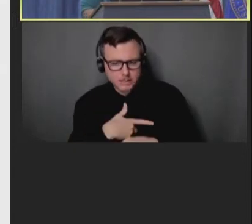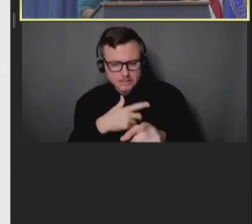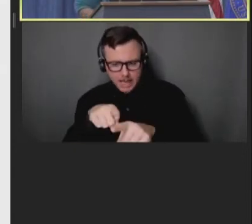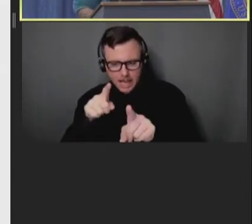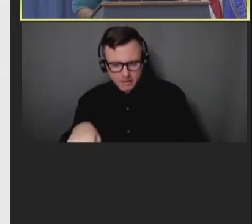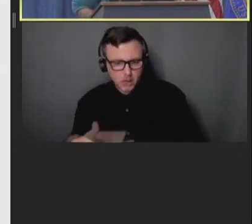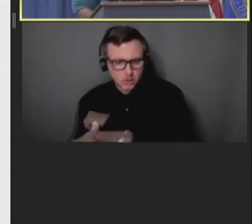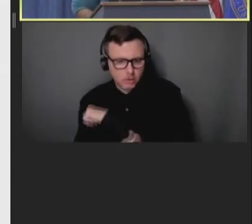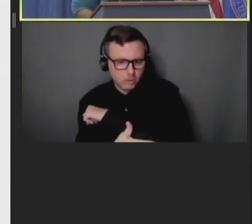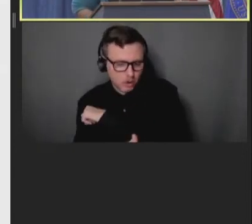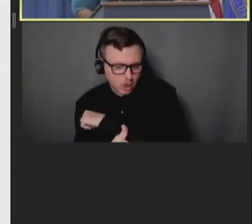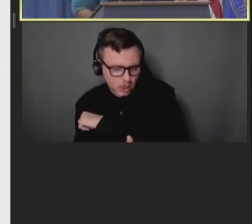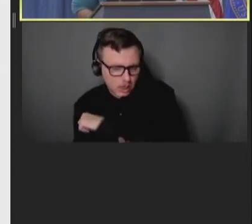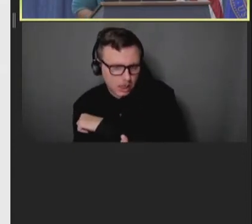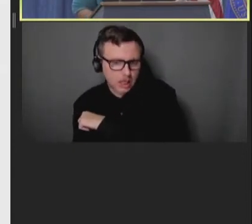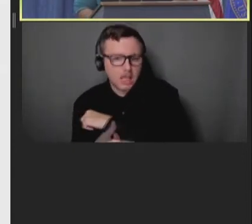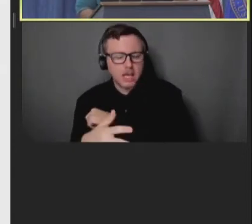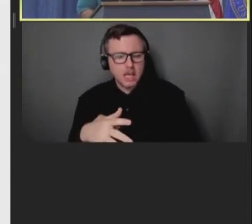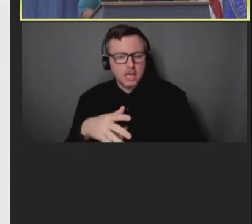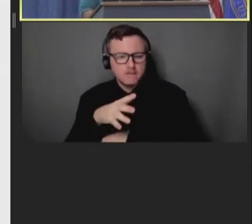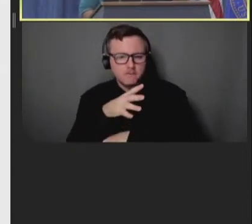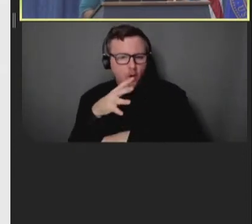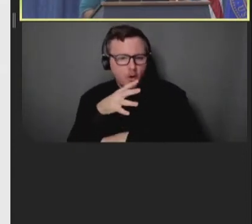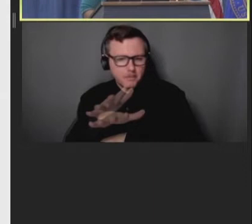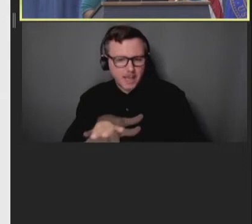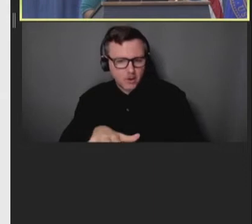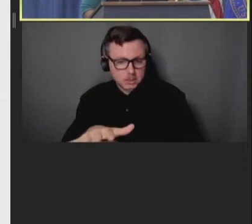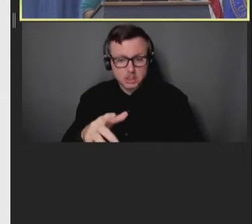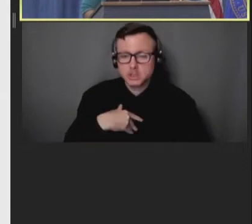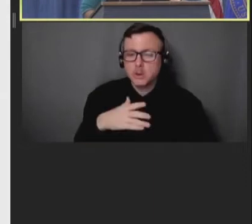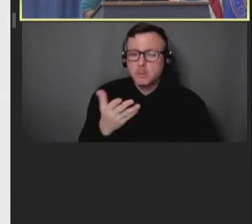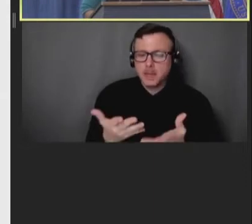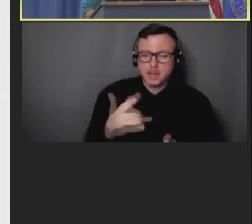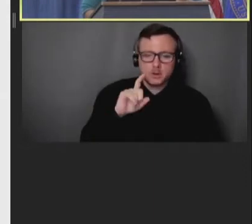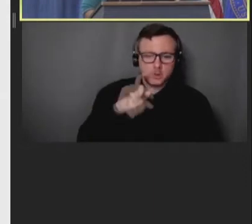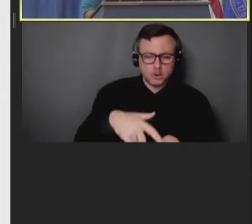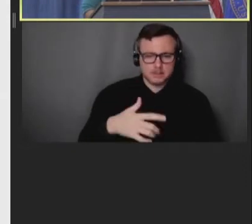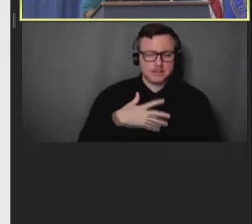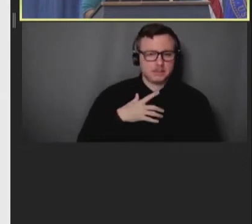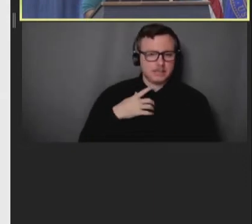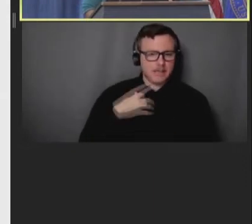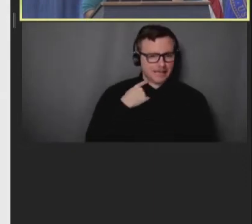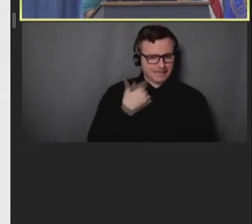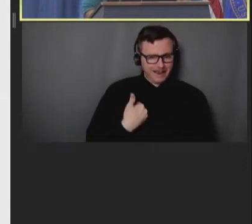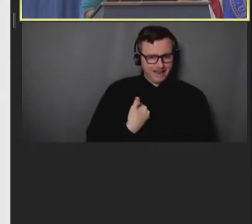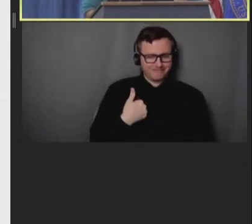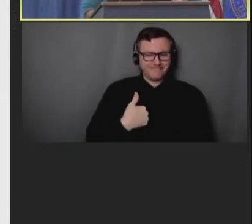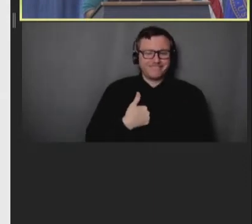I got a little bit of a drawl. My state, Arkansas, very rural. And so, I was like,